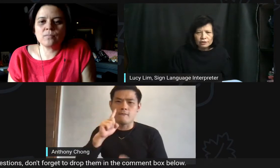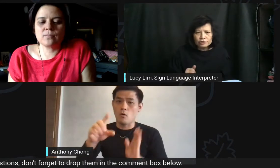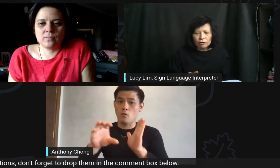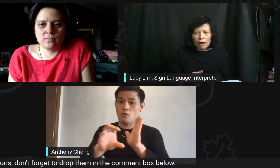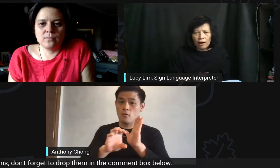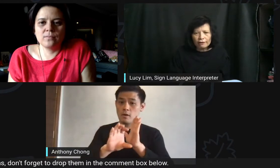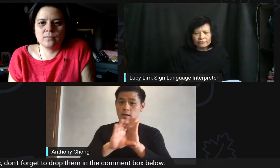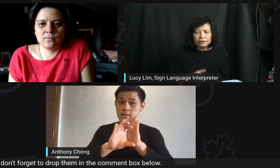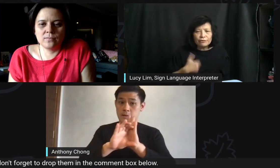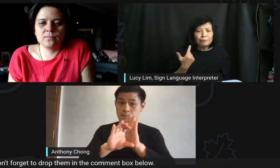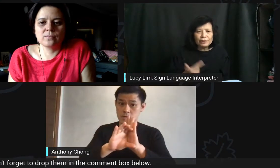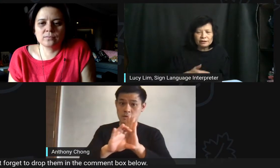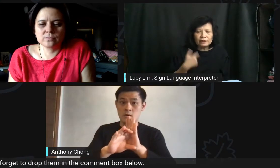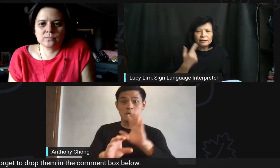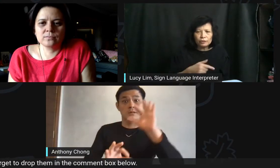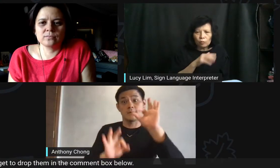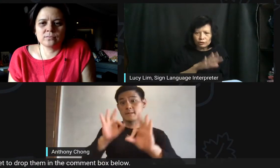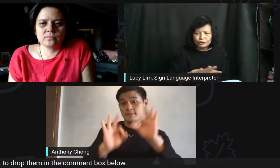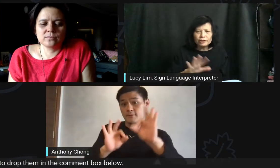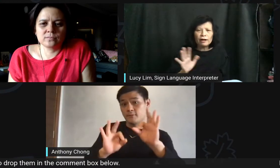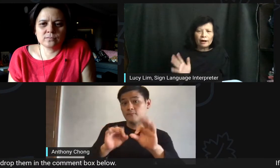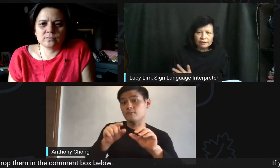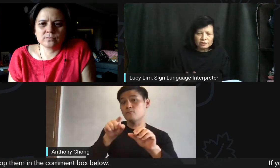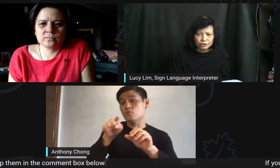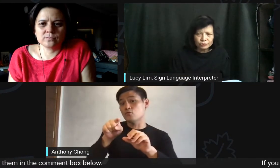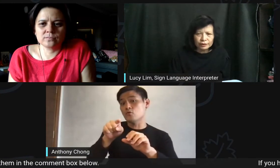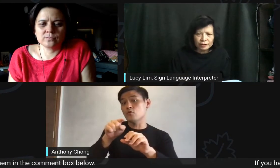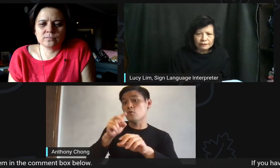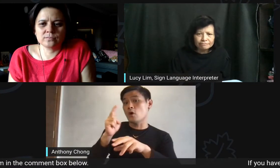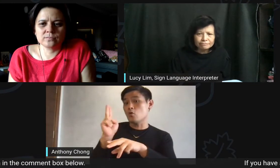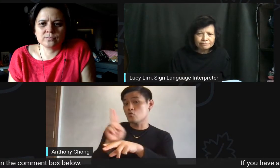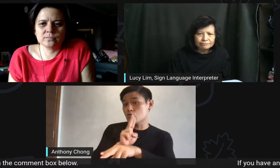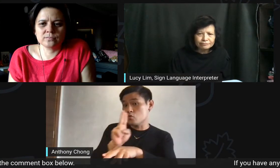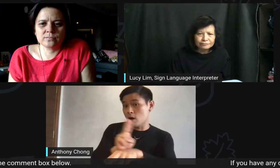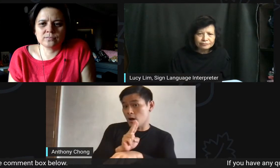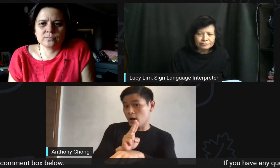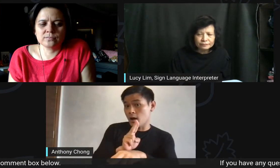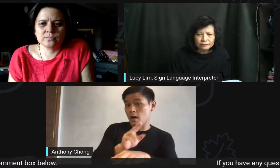So after repeatedly watching others do it,